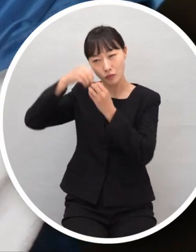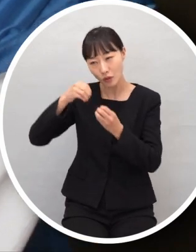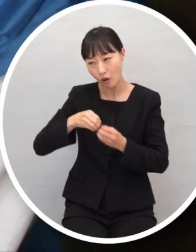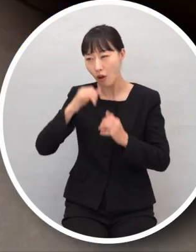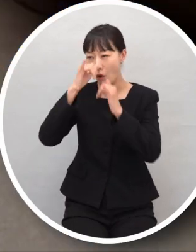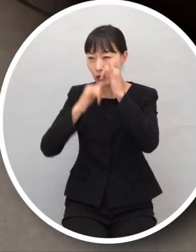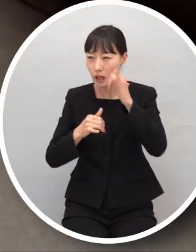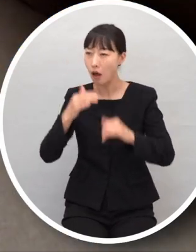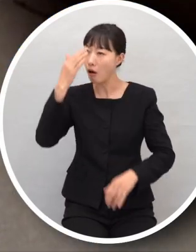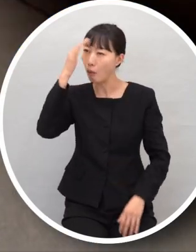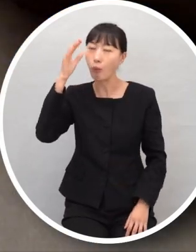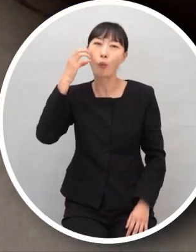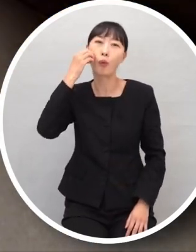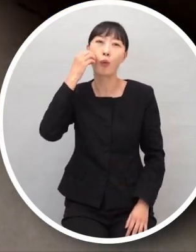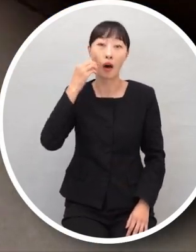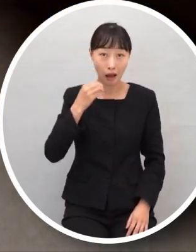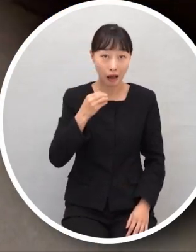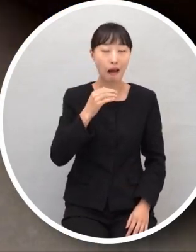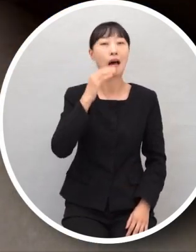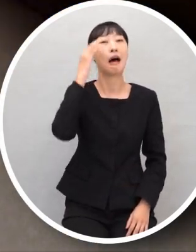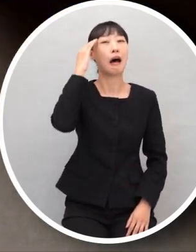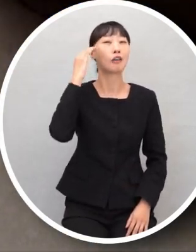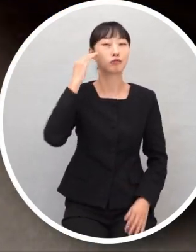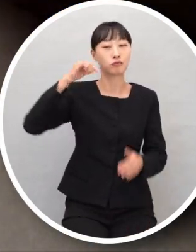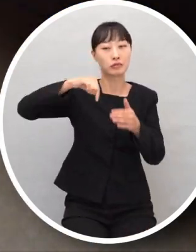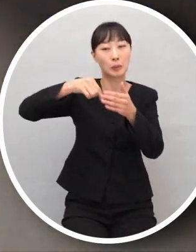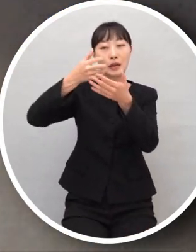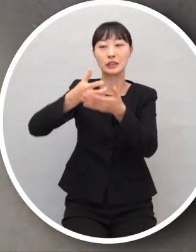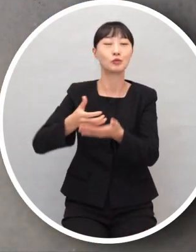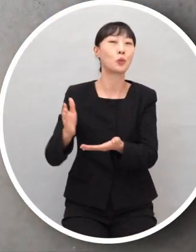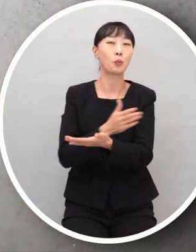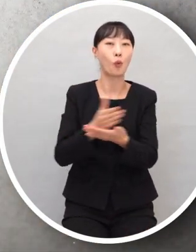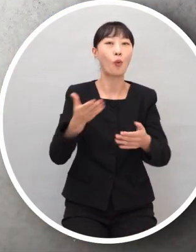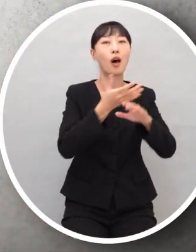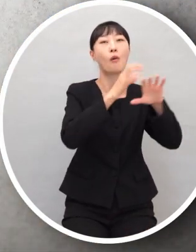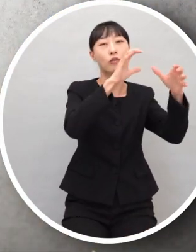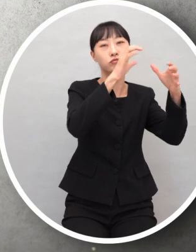There are no Korean records of him. He only appears in Western historical records.